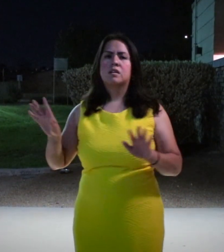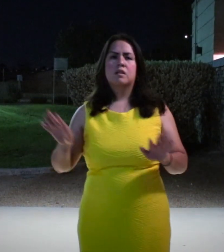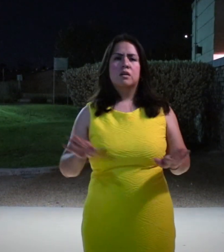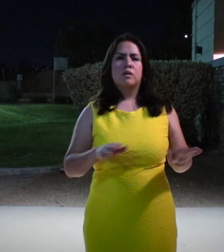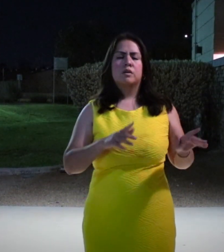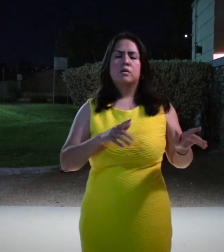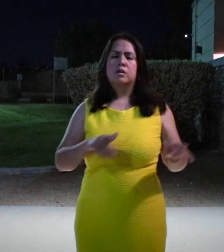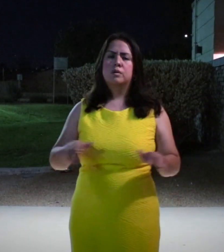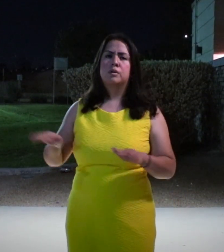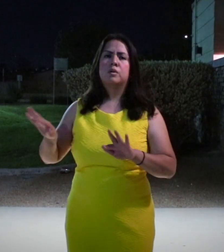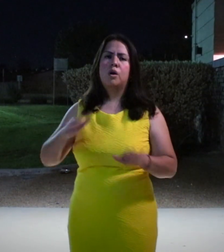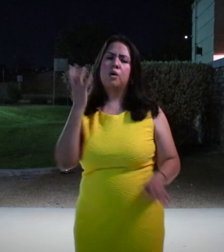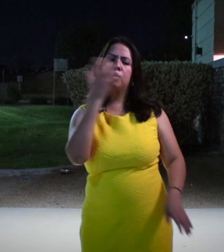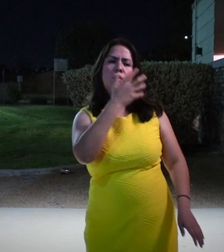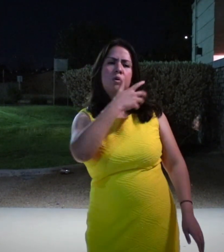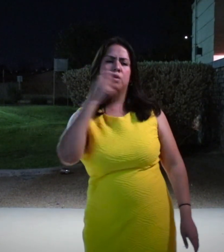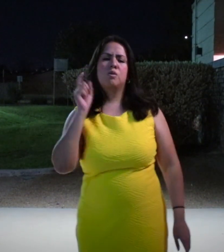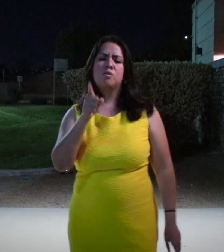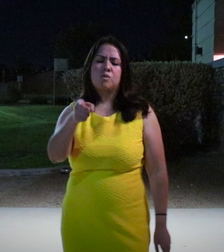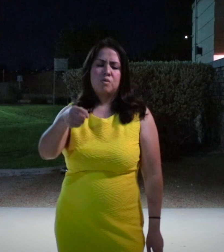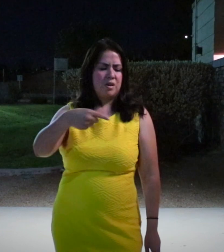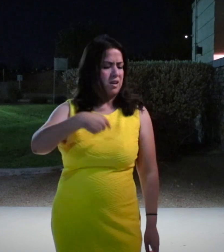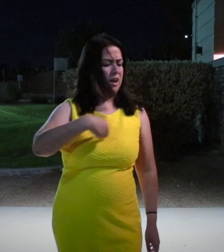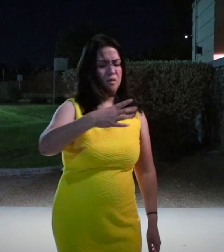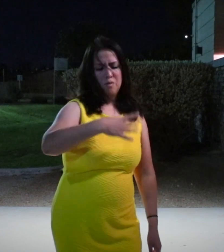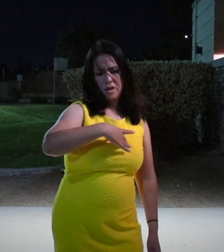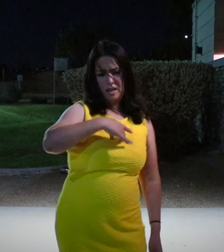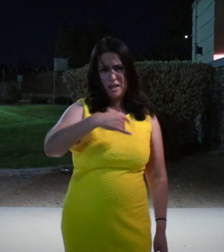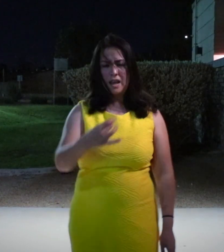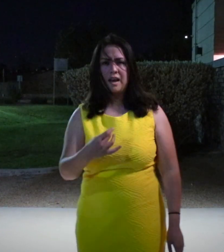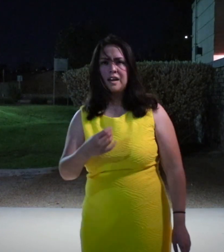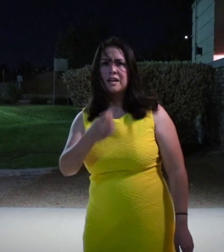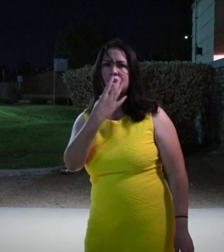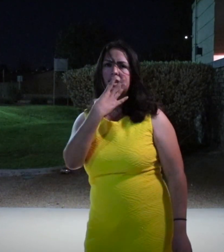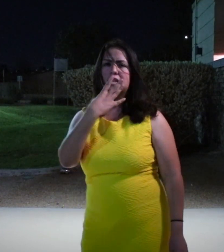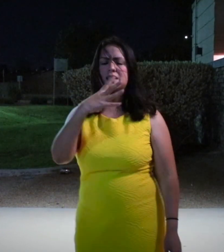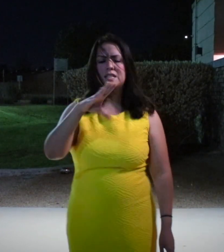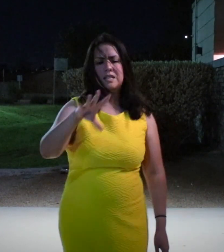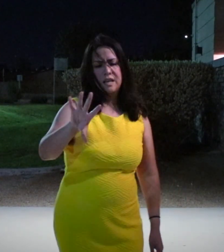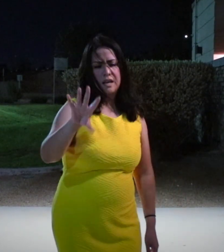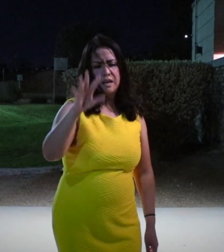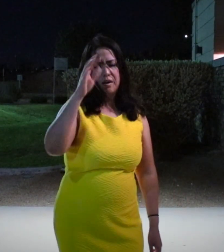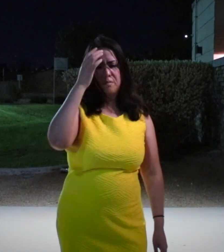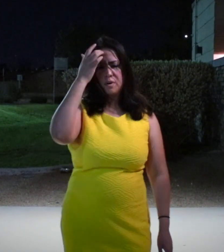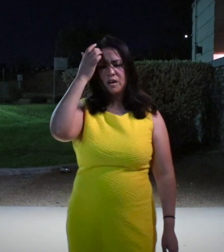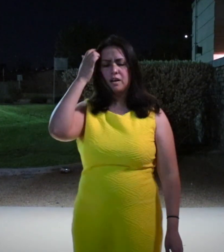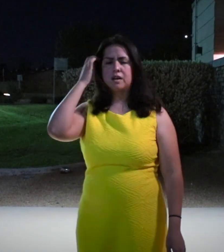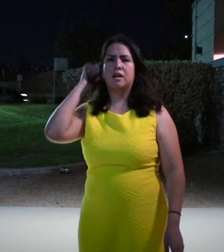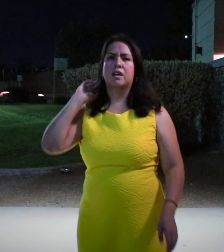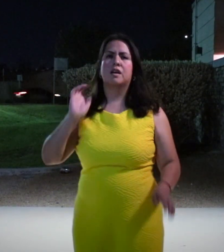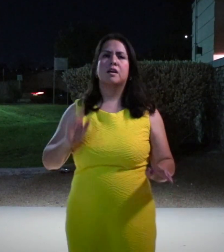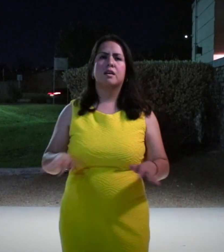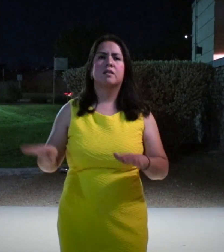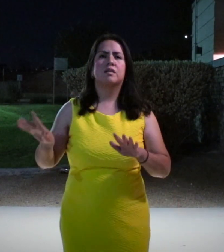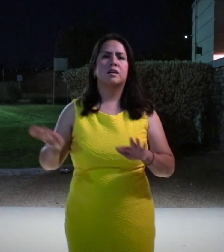Oh, you and I were like the summer